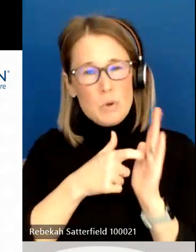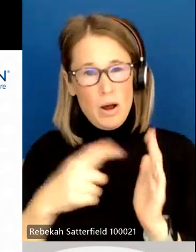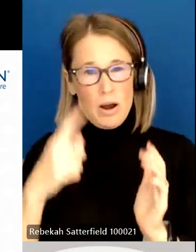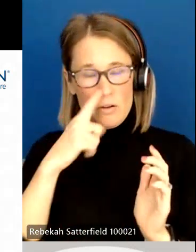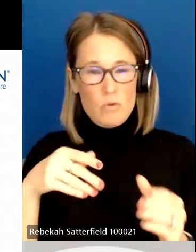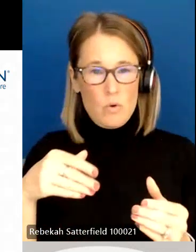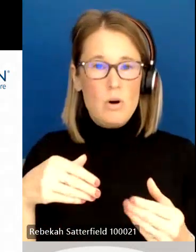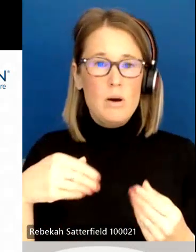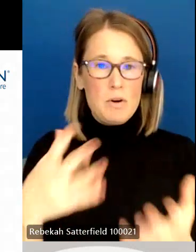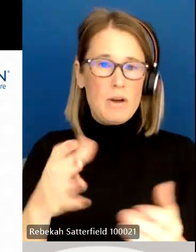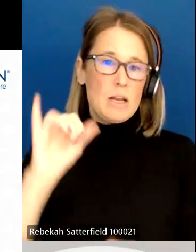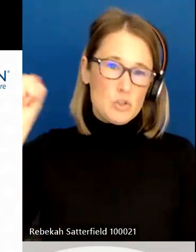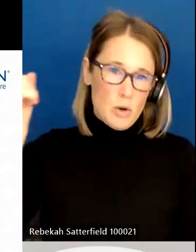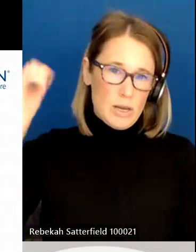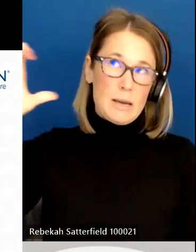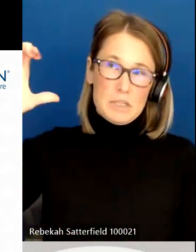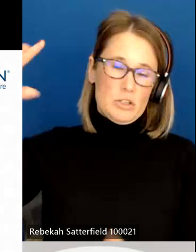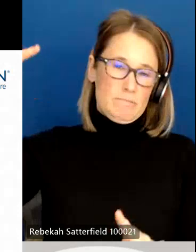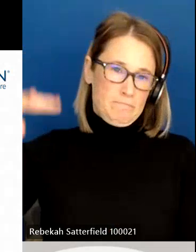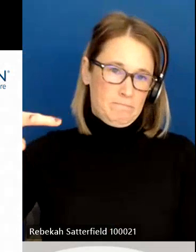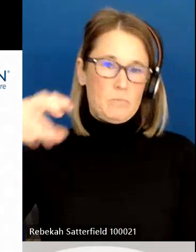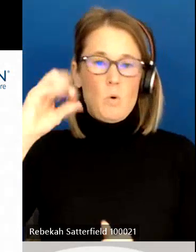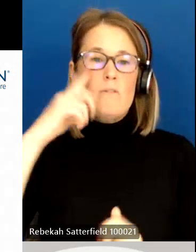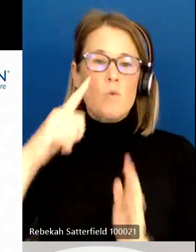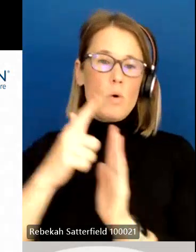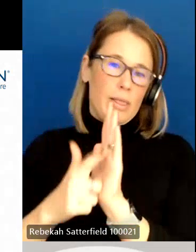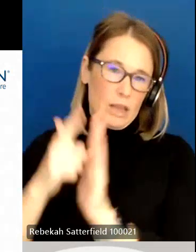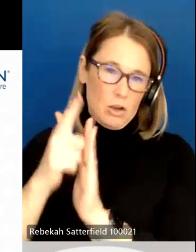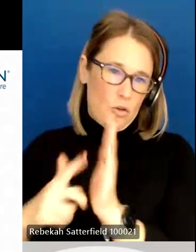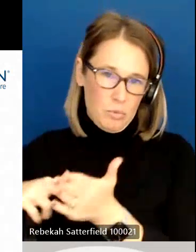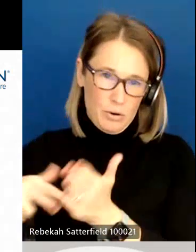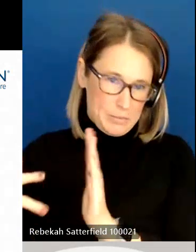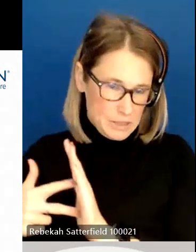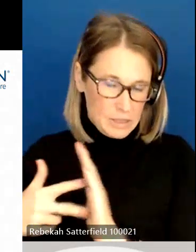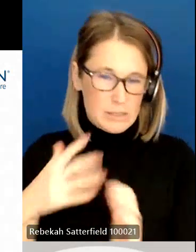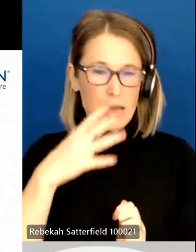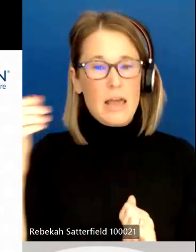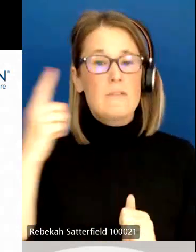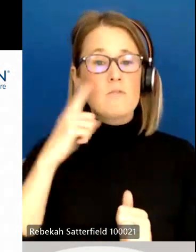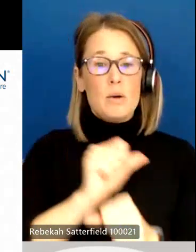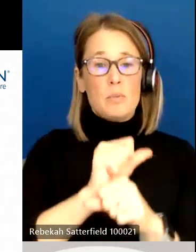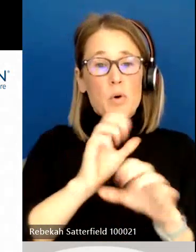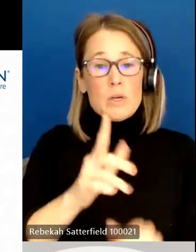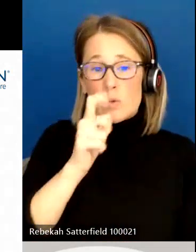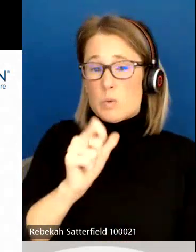The Joint Commission or DMV or for legal purposes and for employees who do not pass do not file the